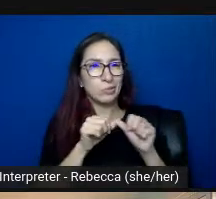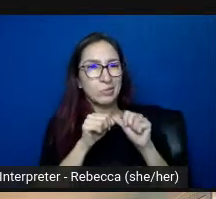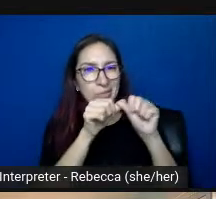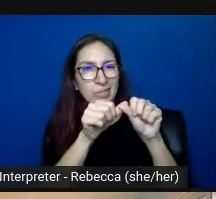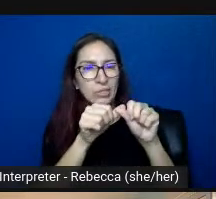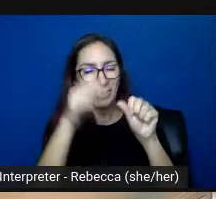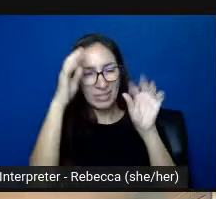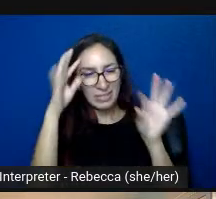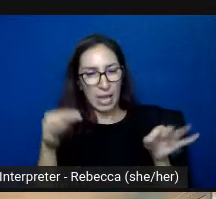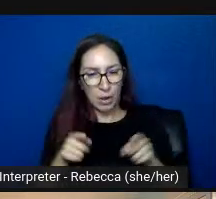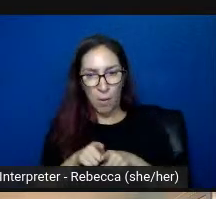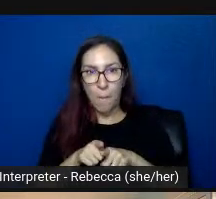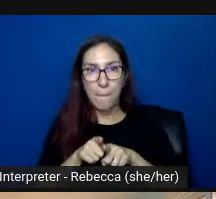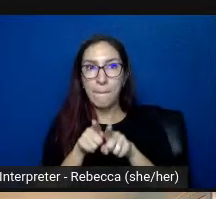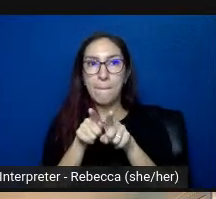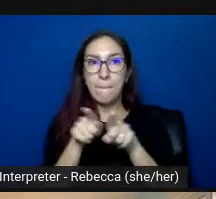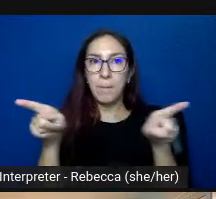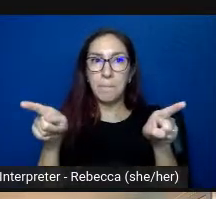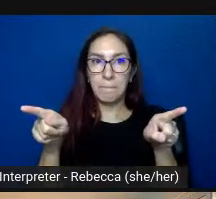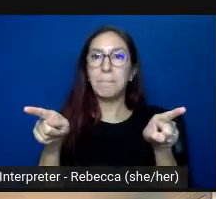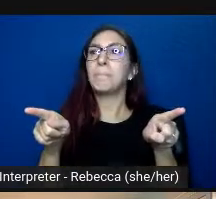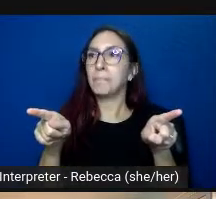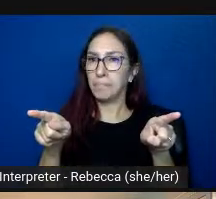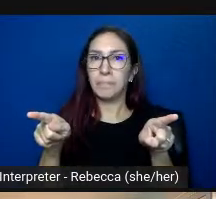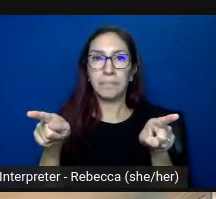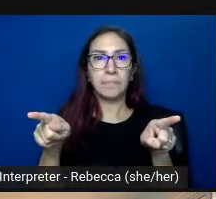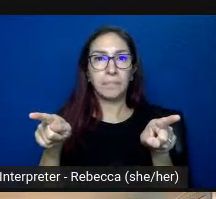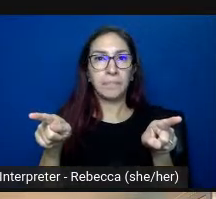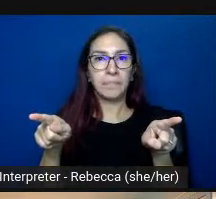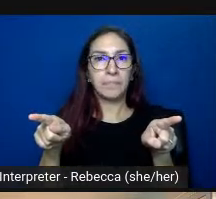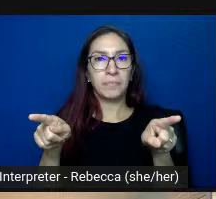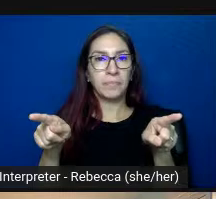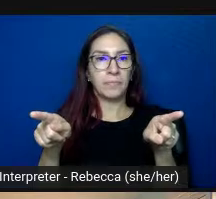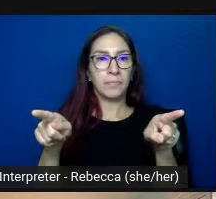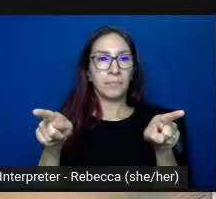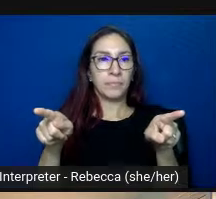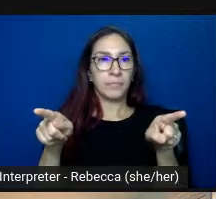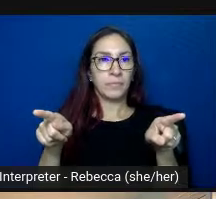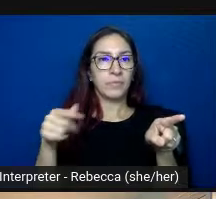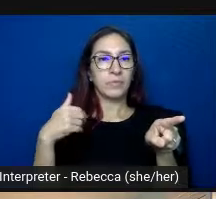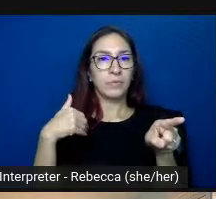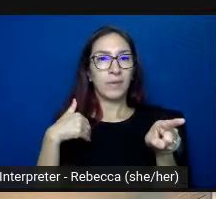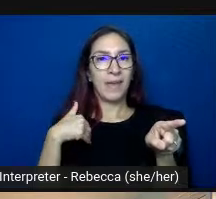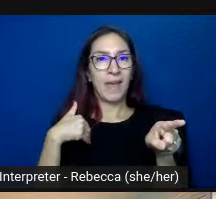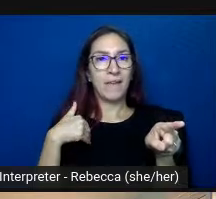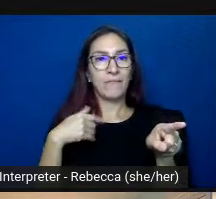the code and the codevelopers decided that was not the way to go and they created this fork